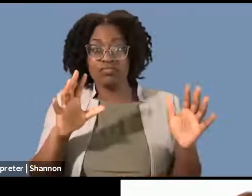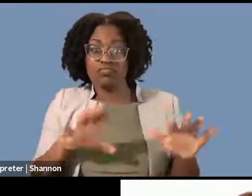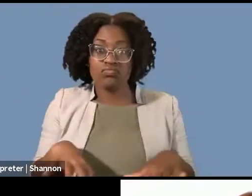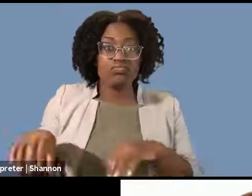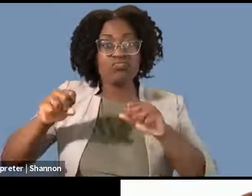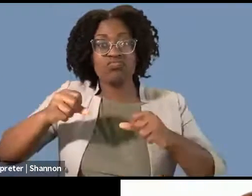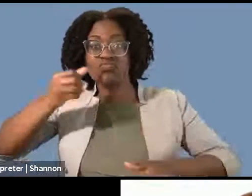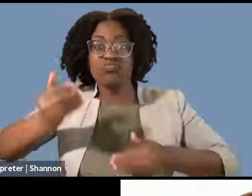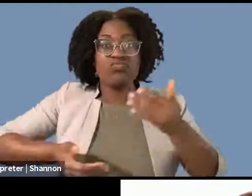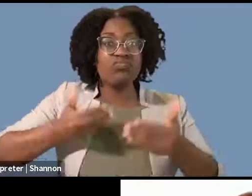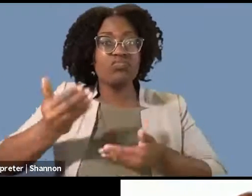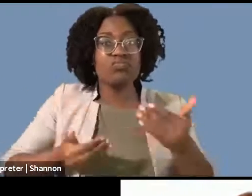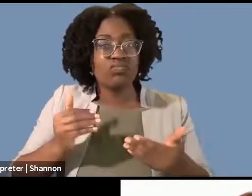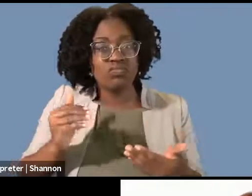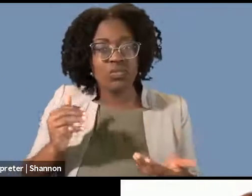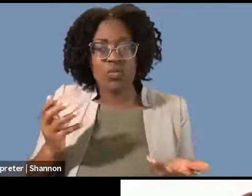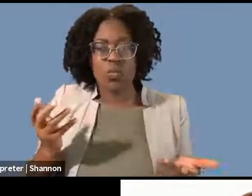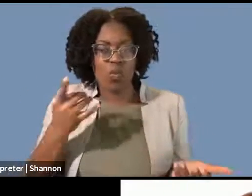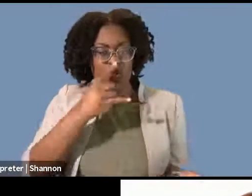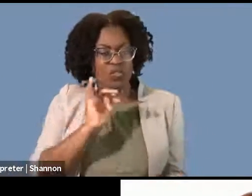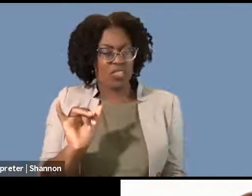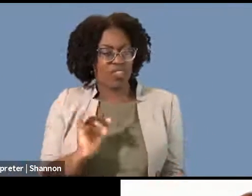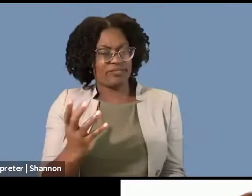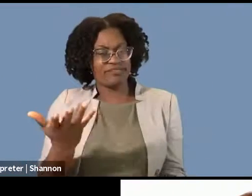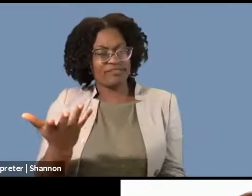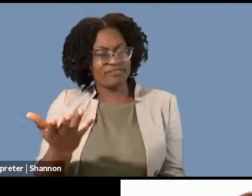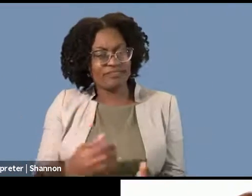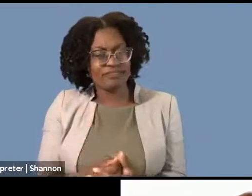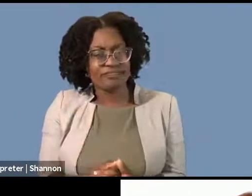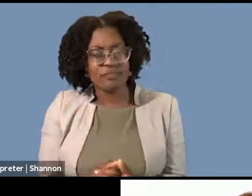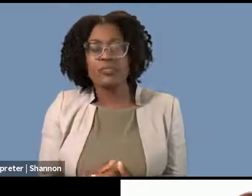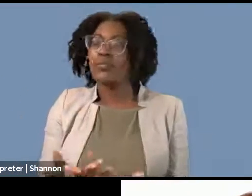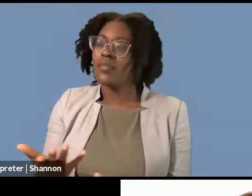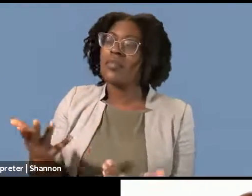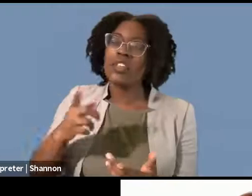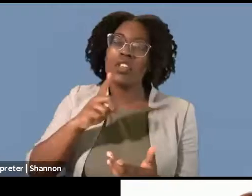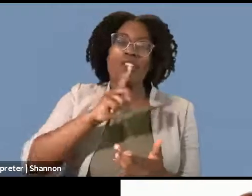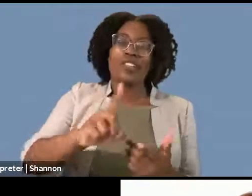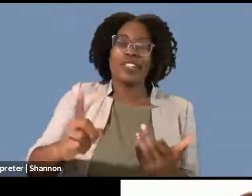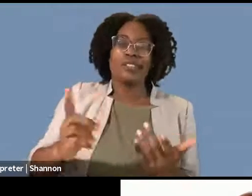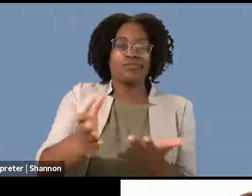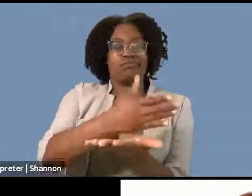range of things because we all have different capacities. For me, taking action is writing